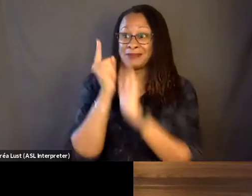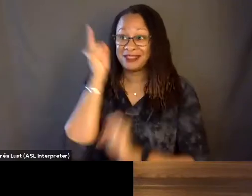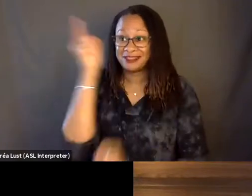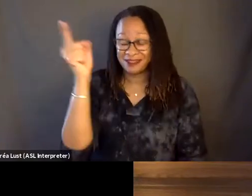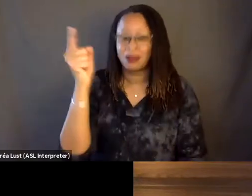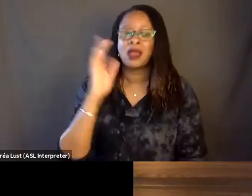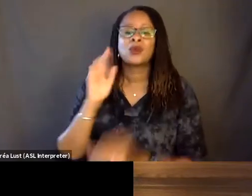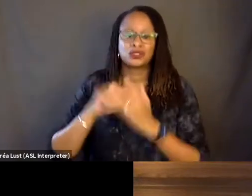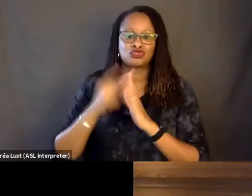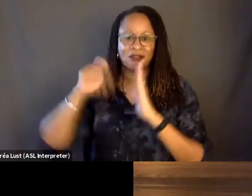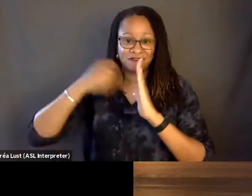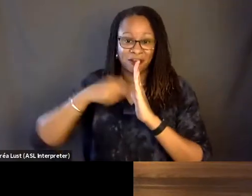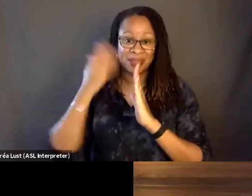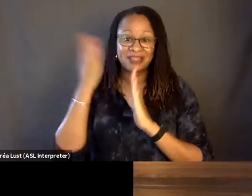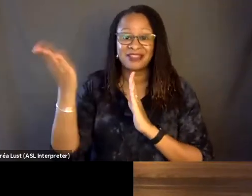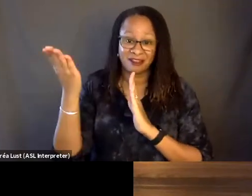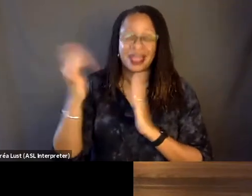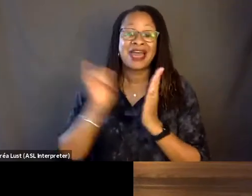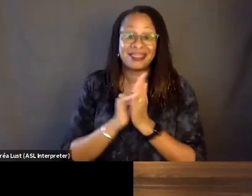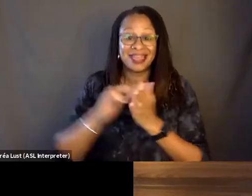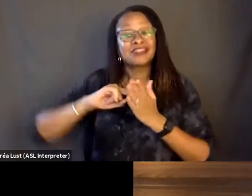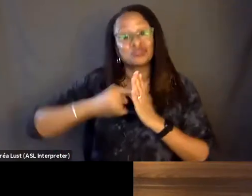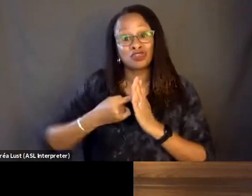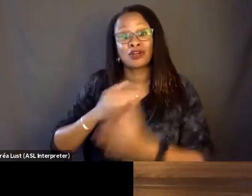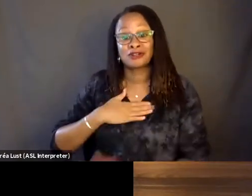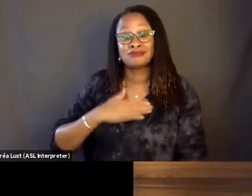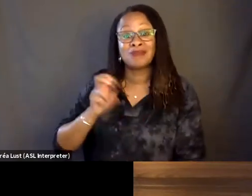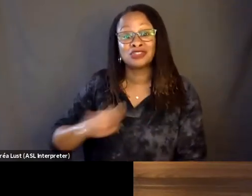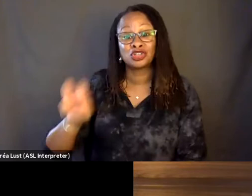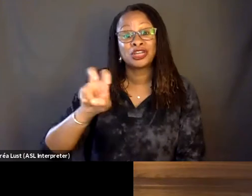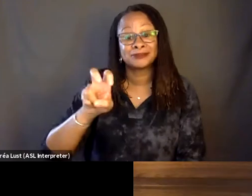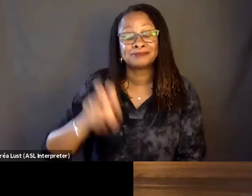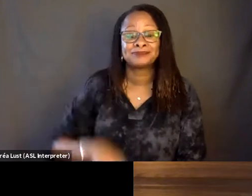And that was what began the journey. And similarly with Omar.